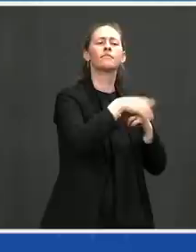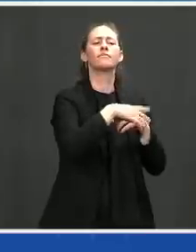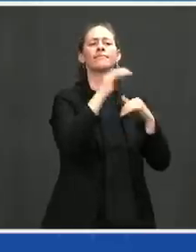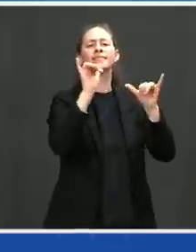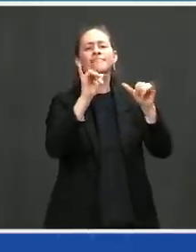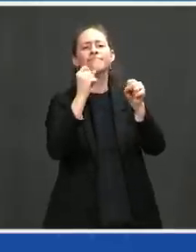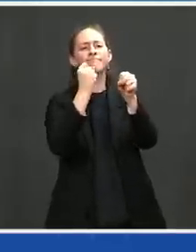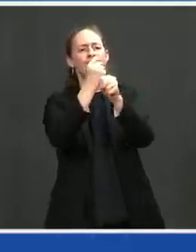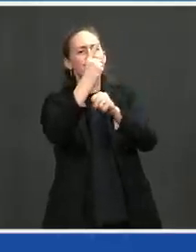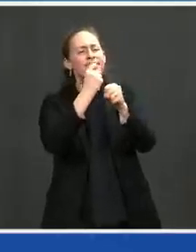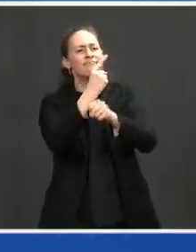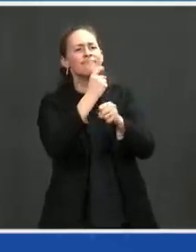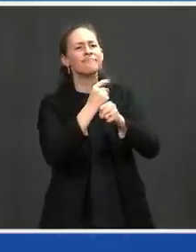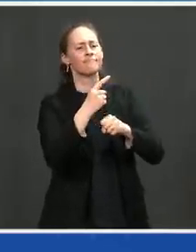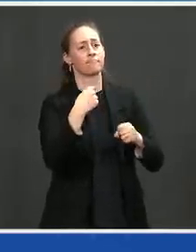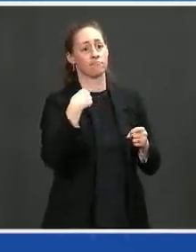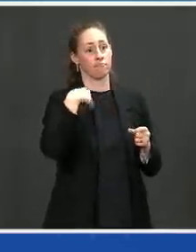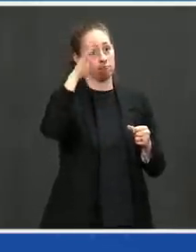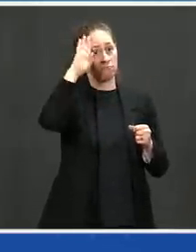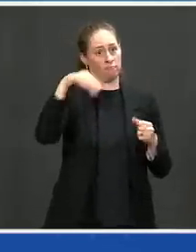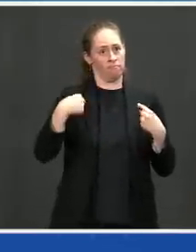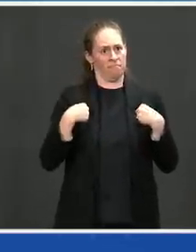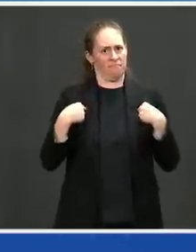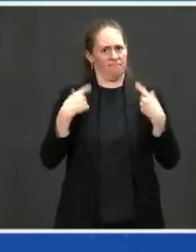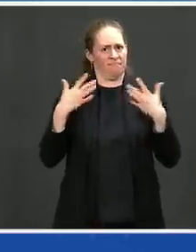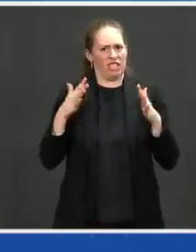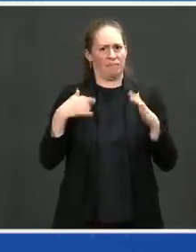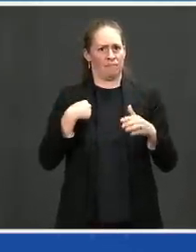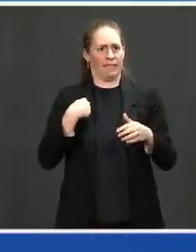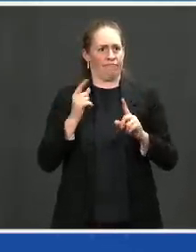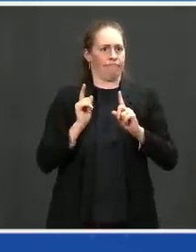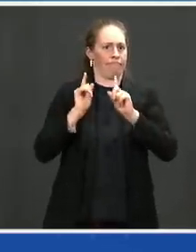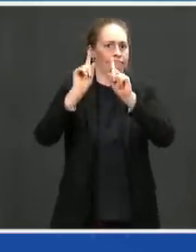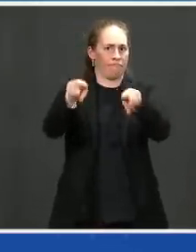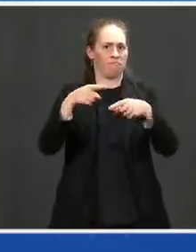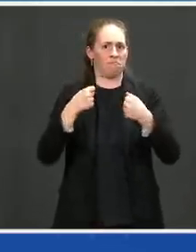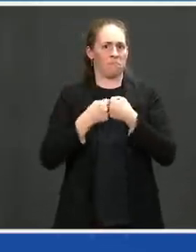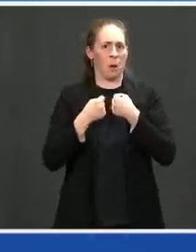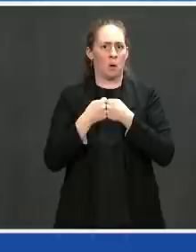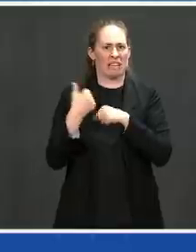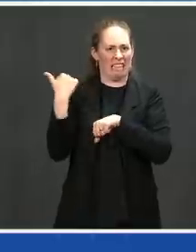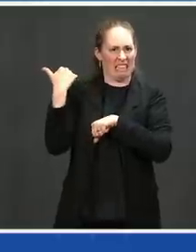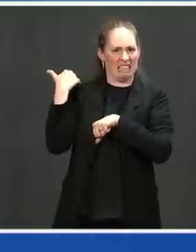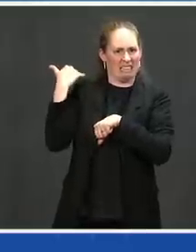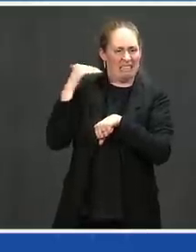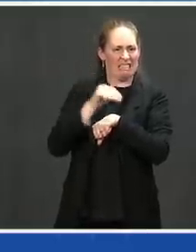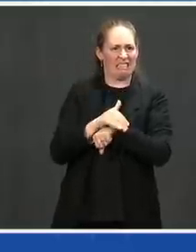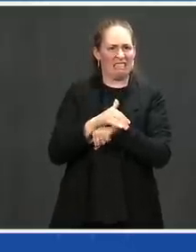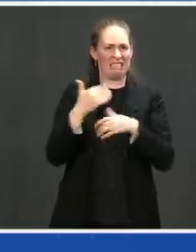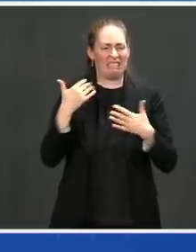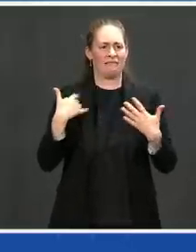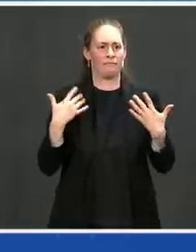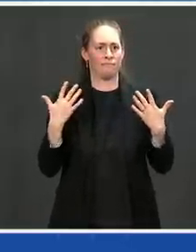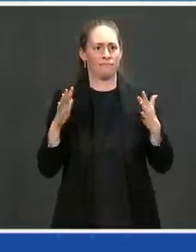to the border where I met nine-year-old, Yossell, who walked here from Honduras by himself,